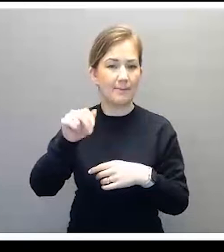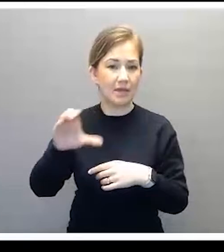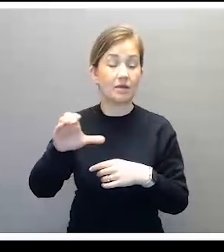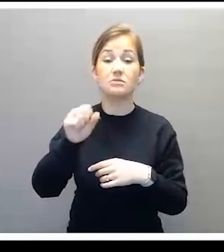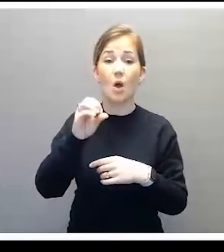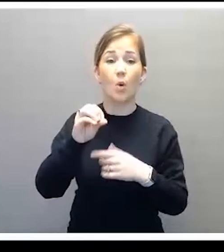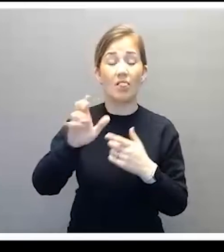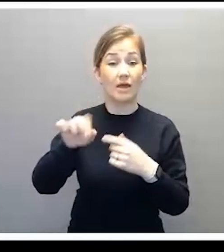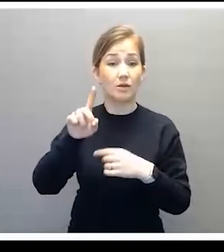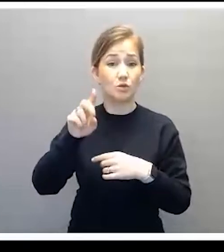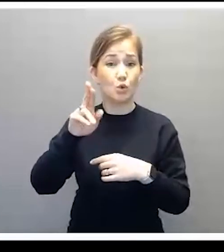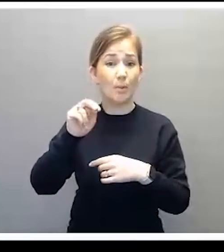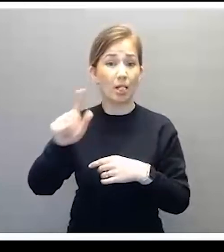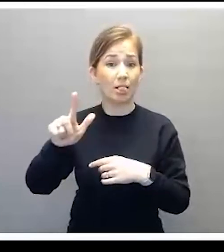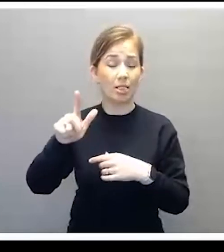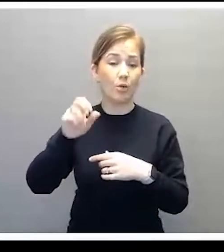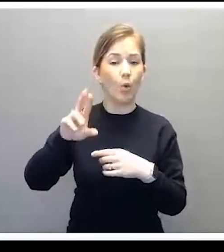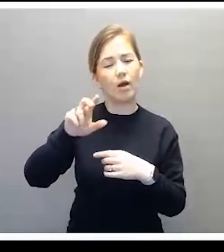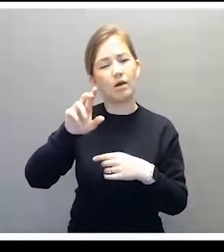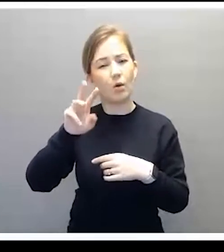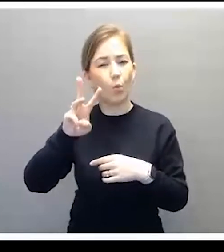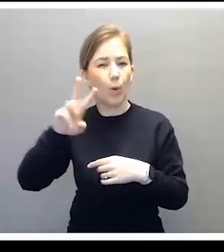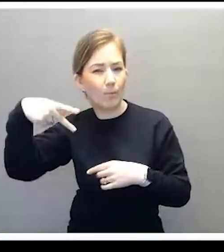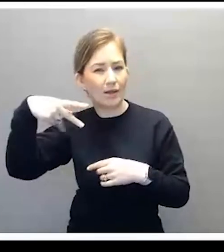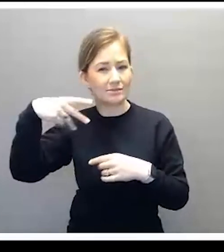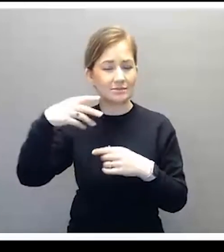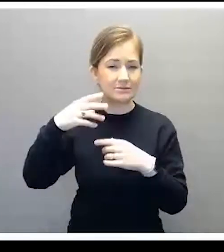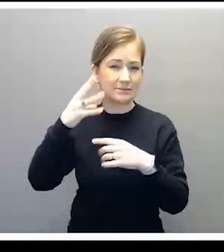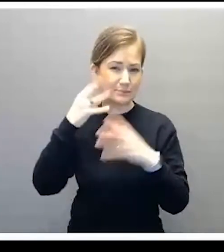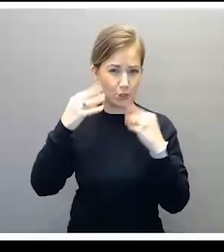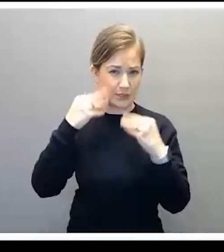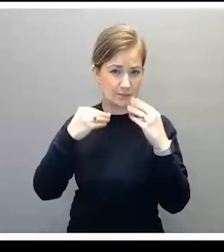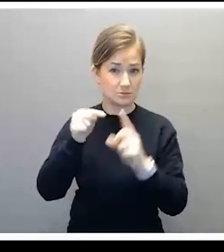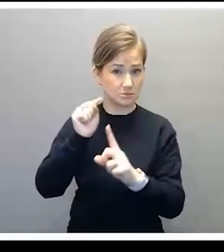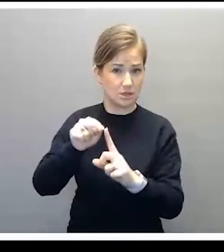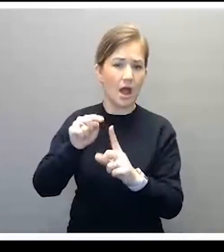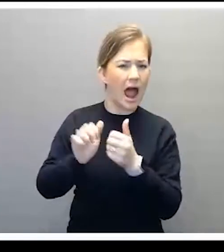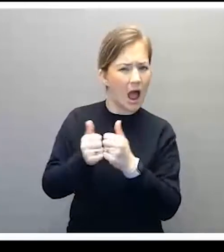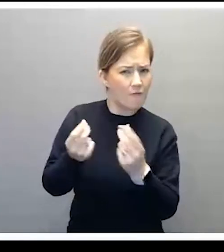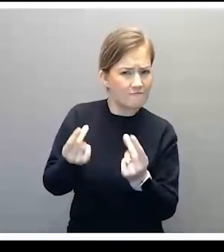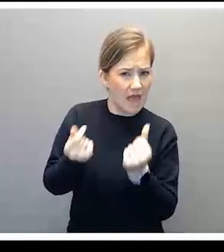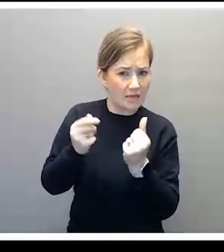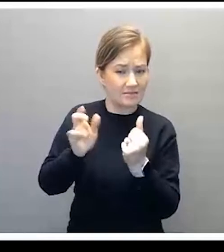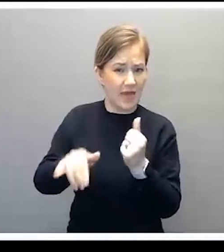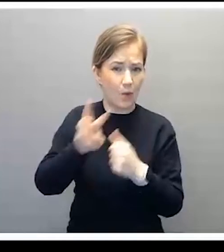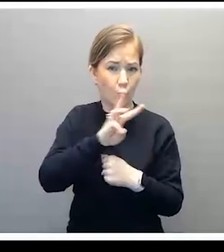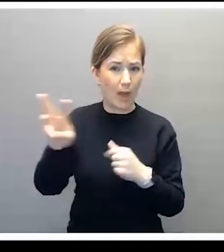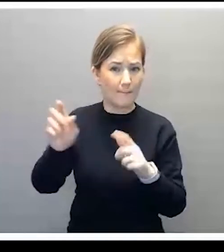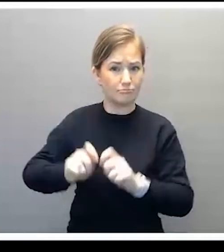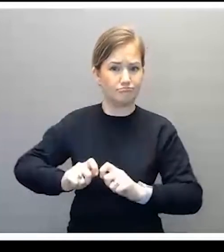And so a lot of the kind of Drupal experience, or WordPress experiences, how fast can that webpage load, right?